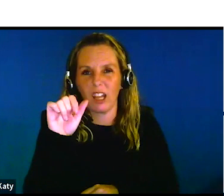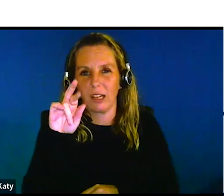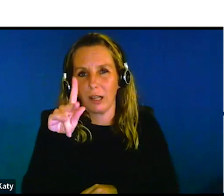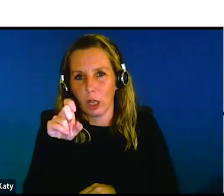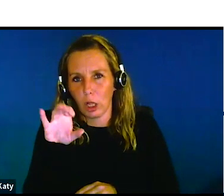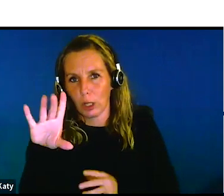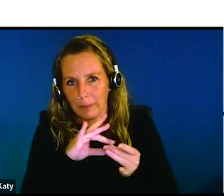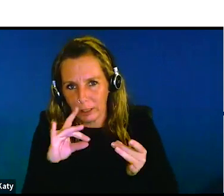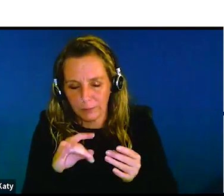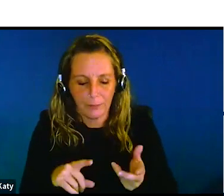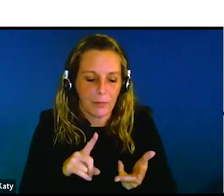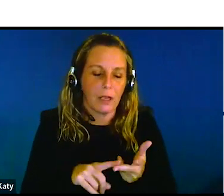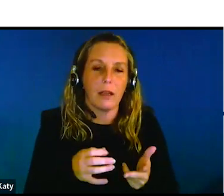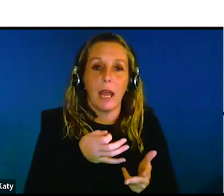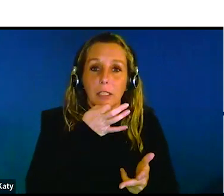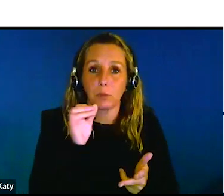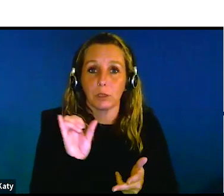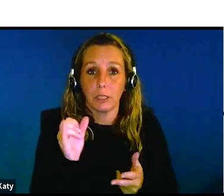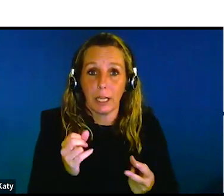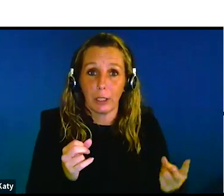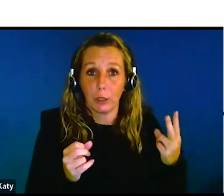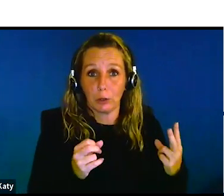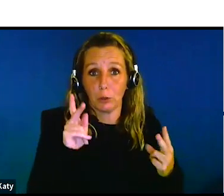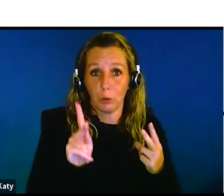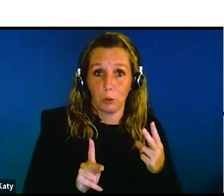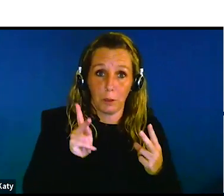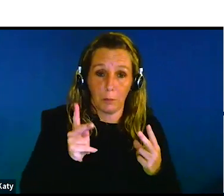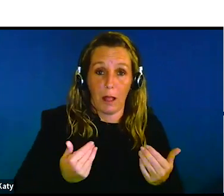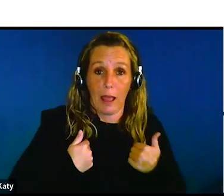Experts like the two that we have today are with us.